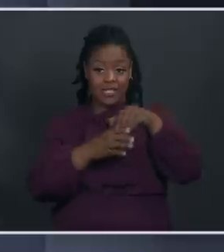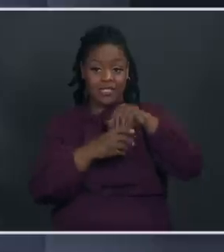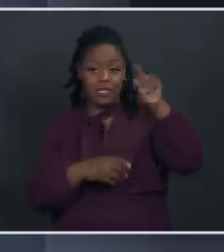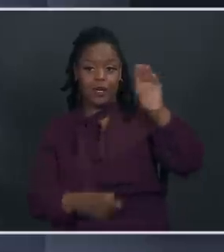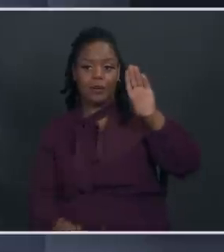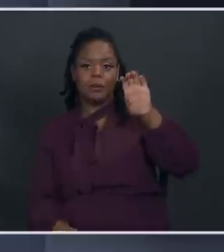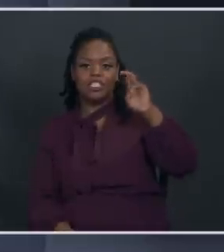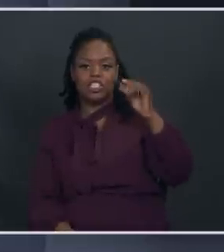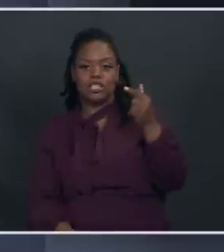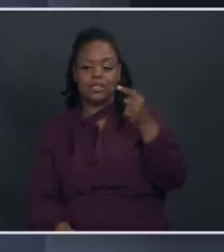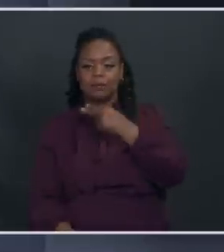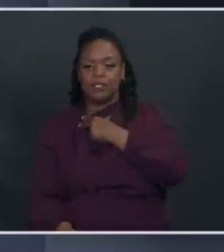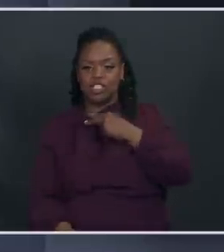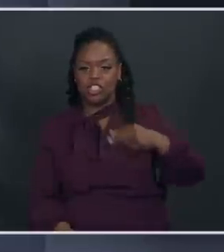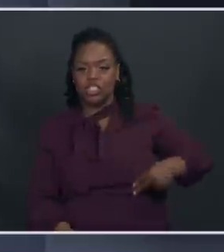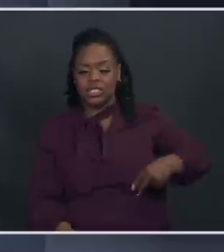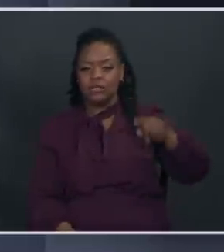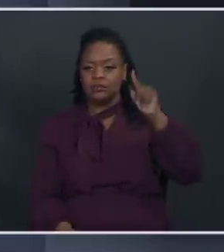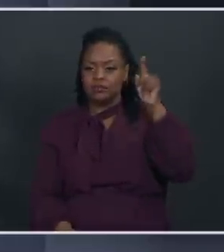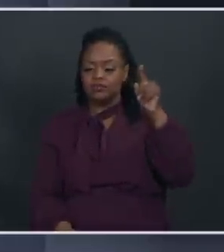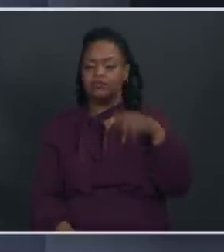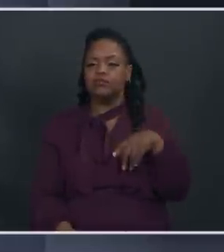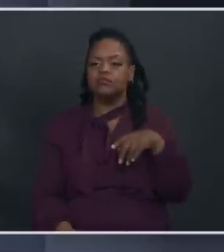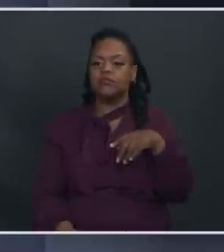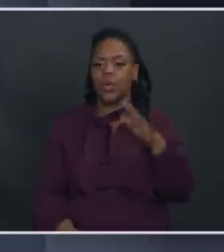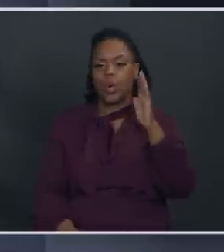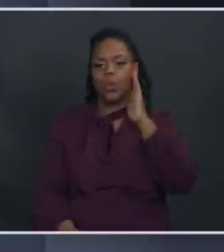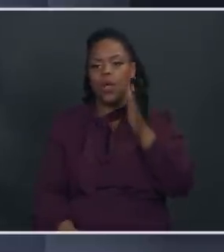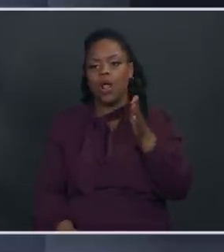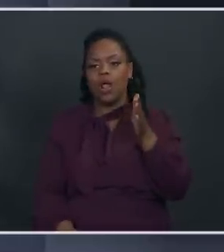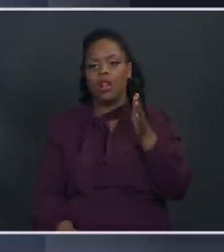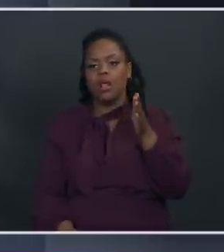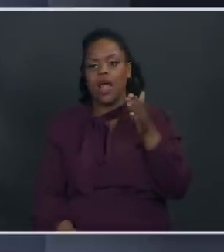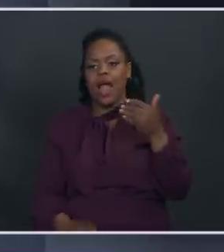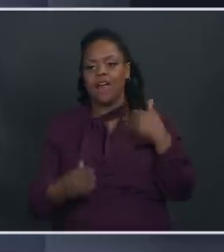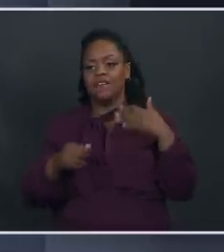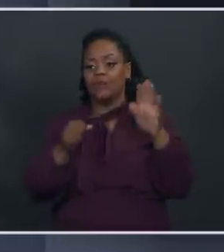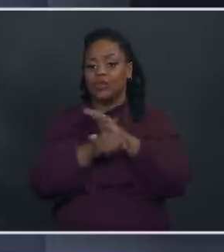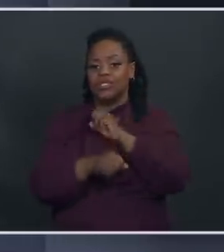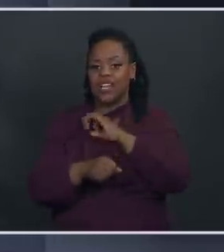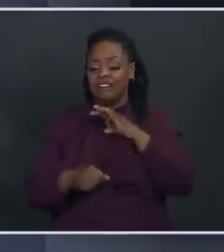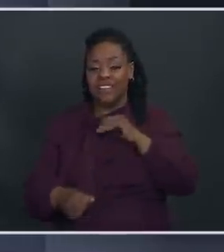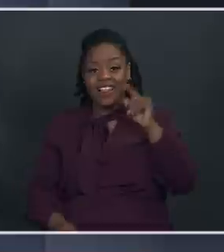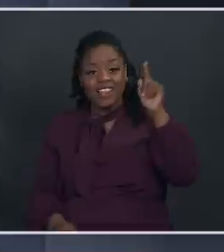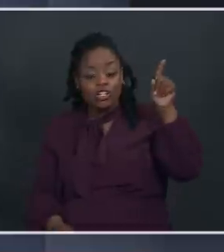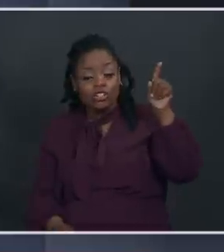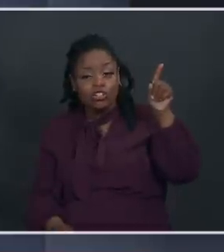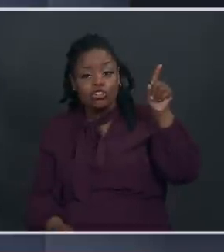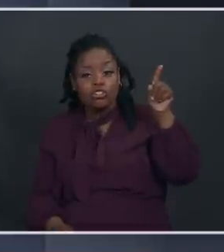in the last administration -- is returned to what it was prior, which means we want to have science experts,